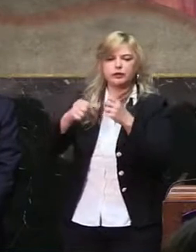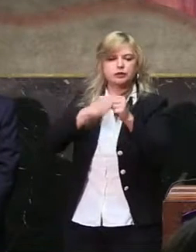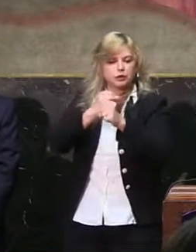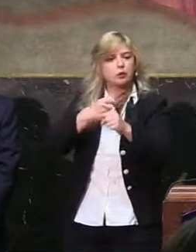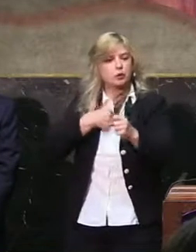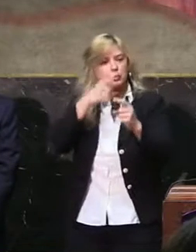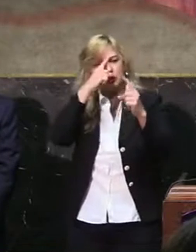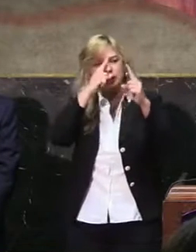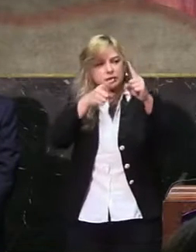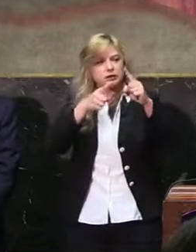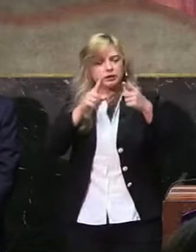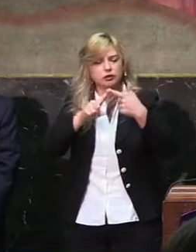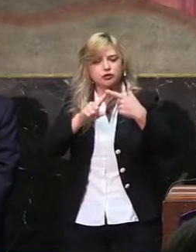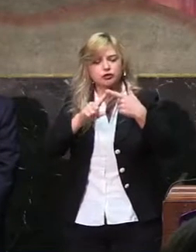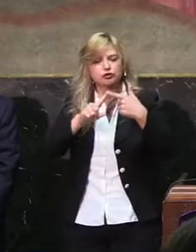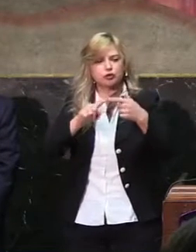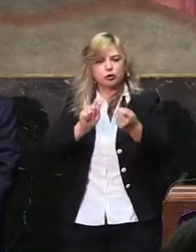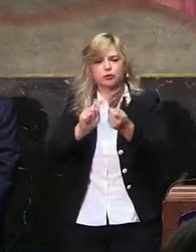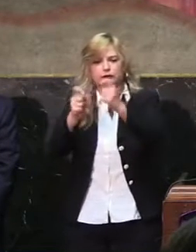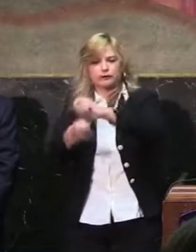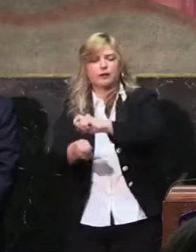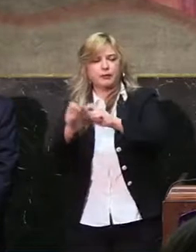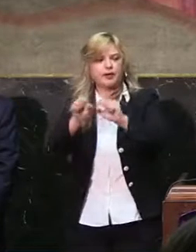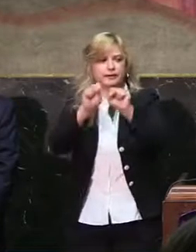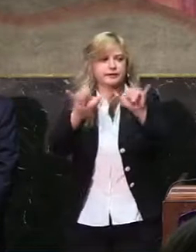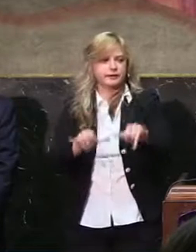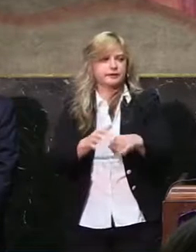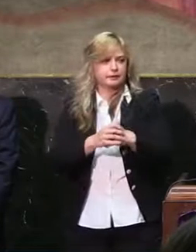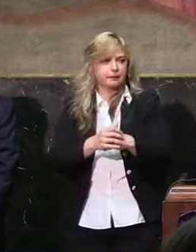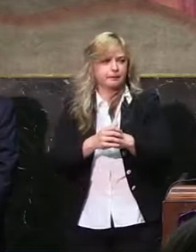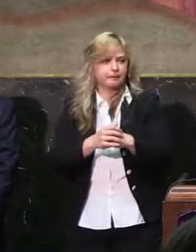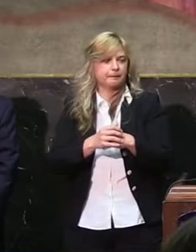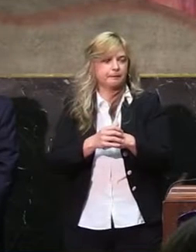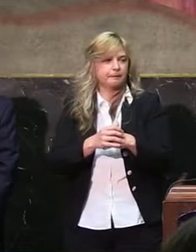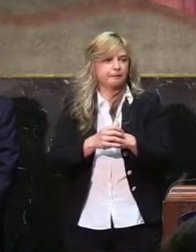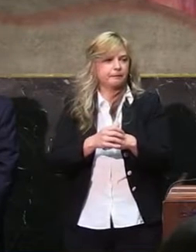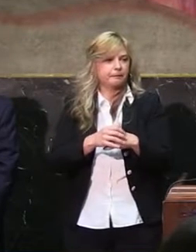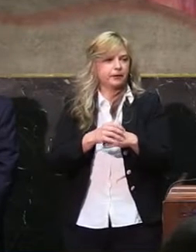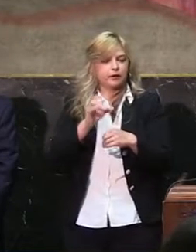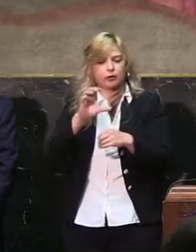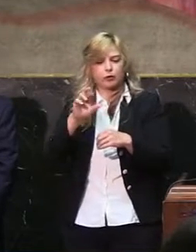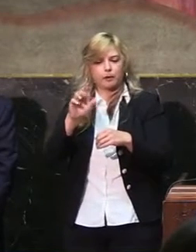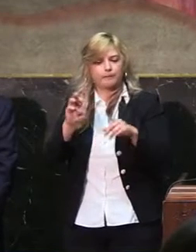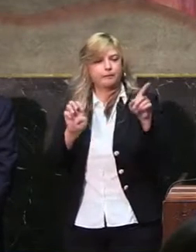systemization if you will